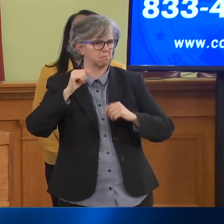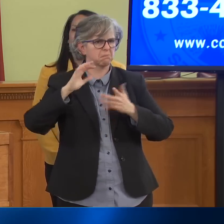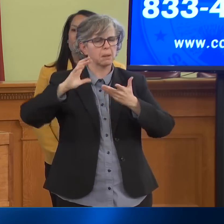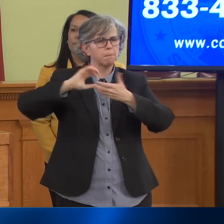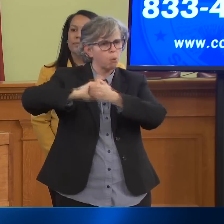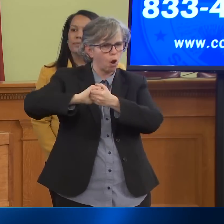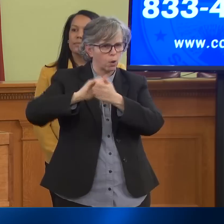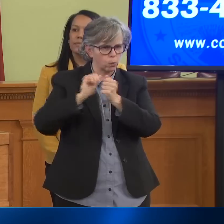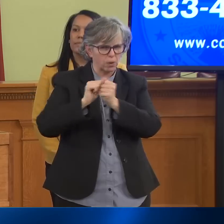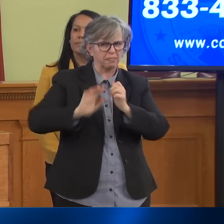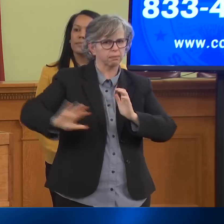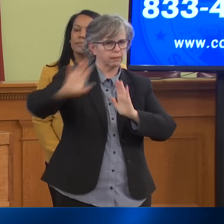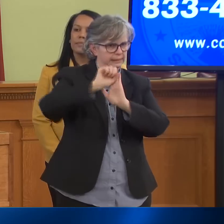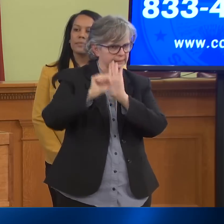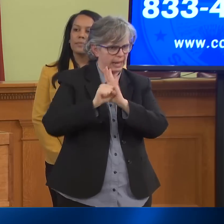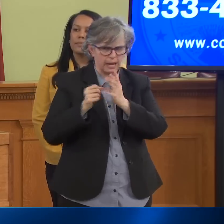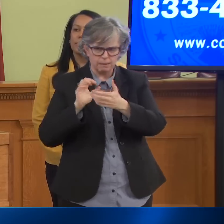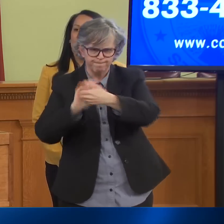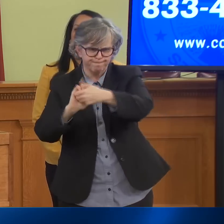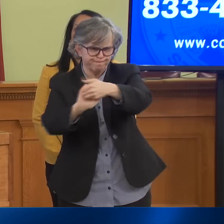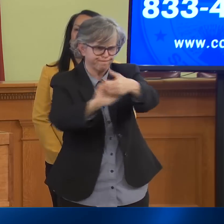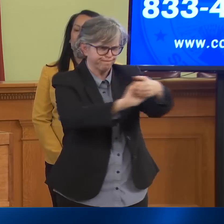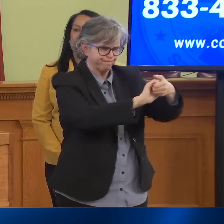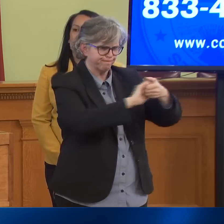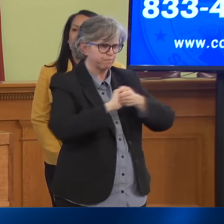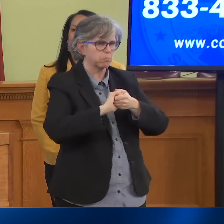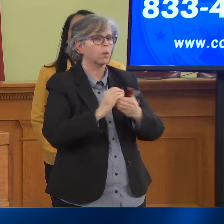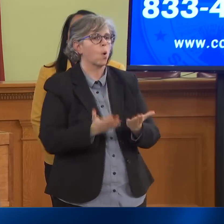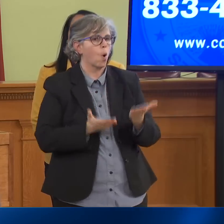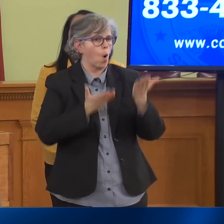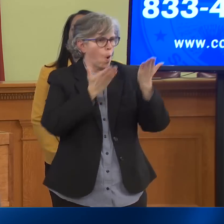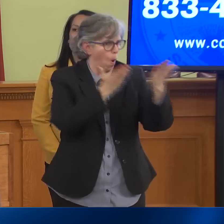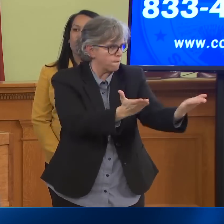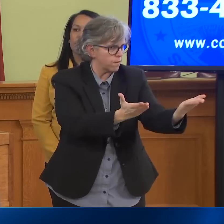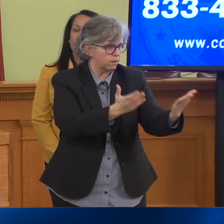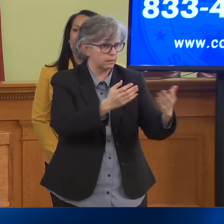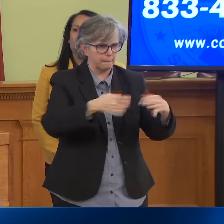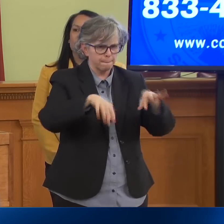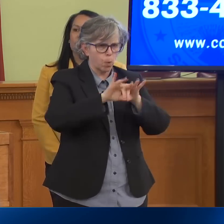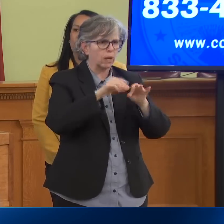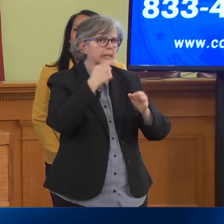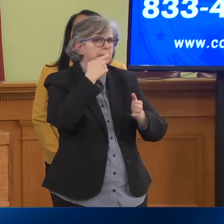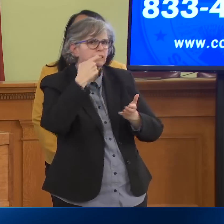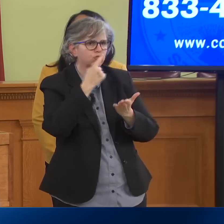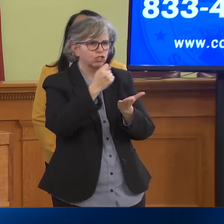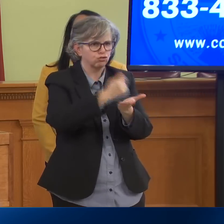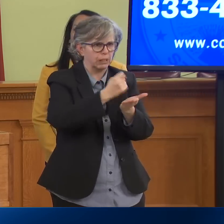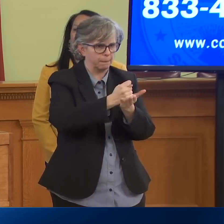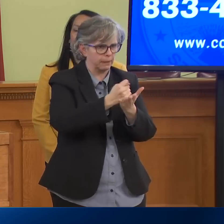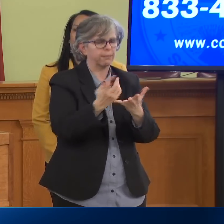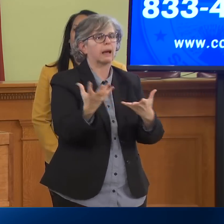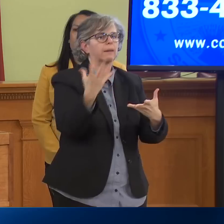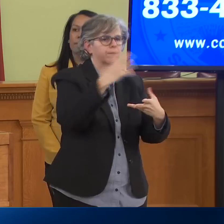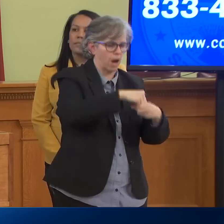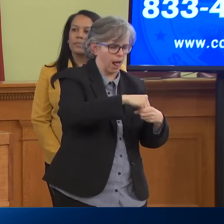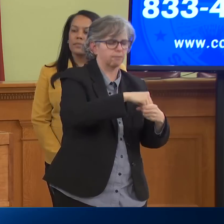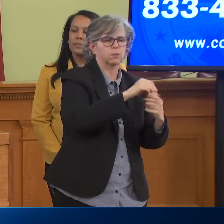THESE PLANS WERE DISTRIBUTED YESTERDAY TO OUR COMMUNITY TREATMENT PARTNERS IN THE STATE.